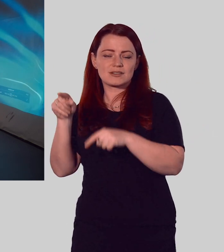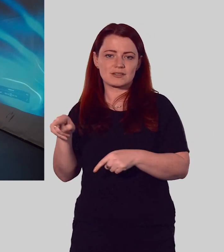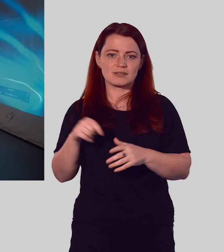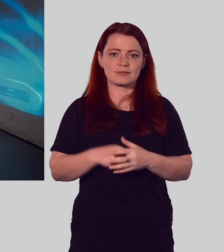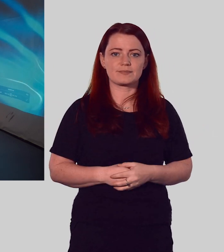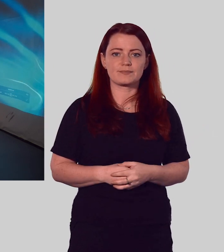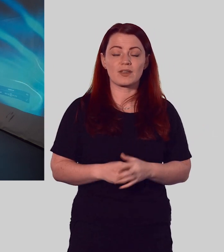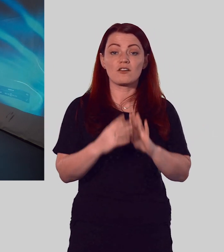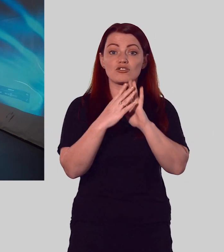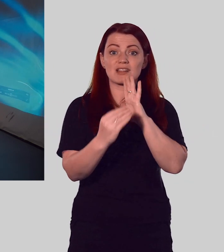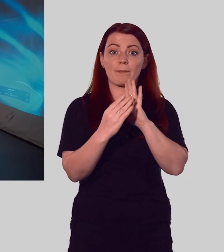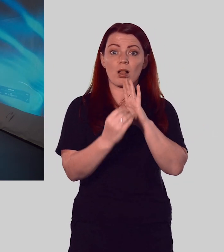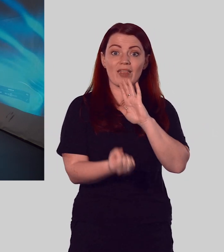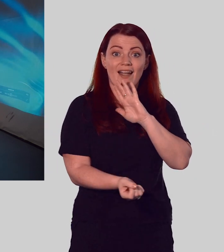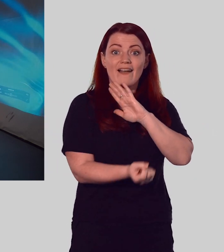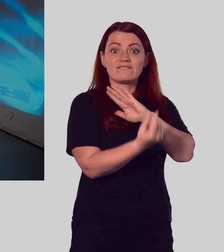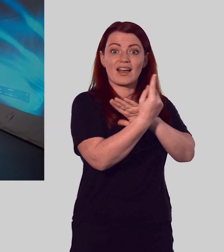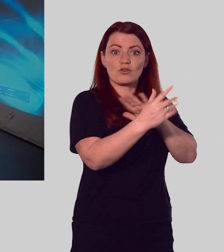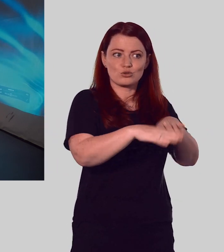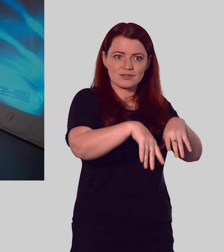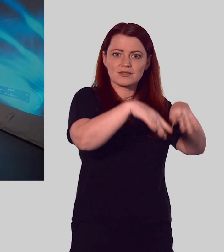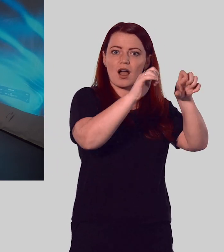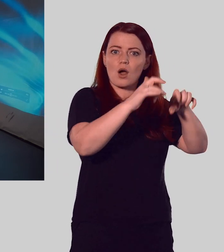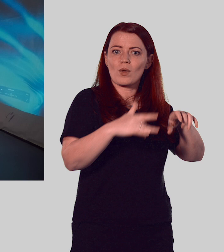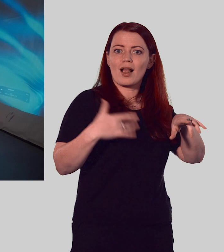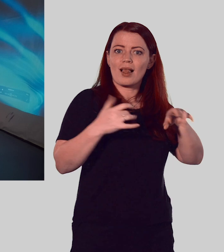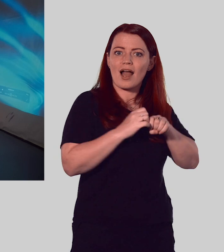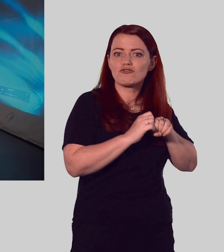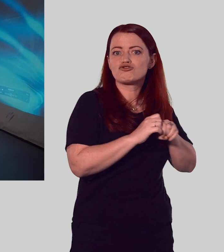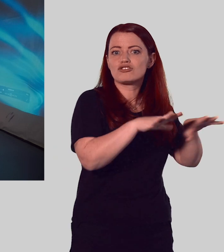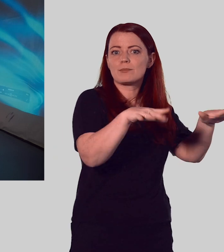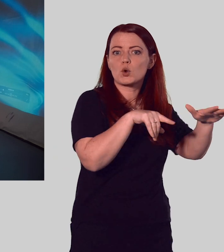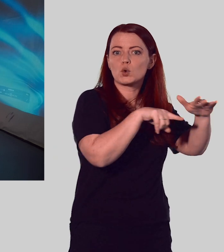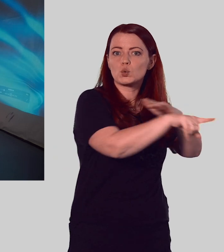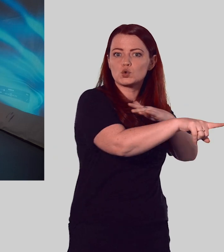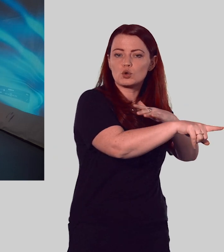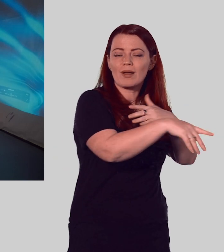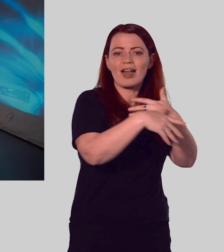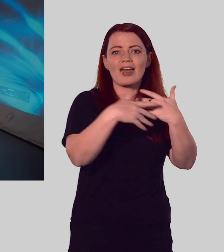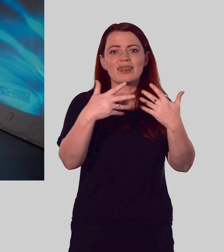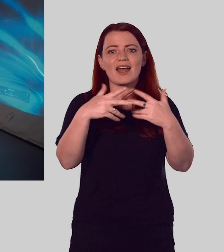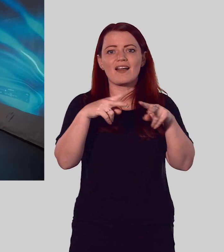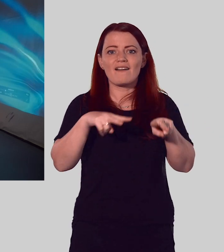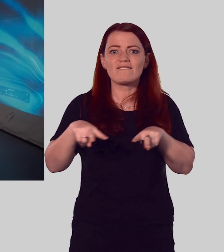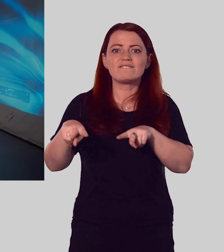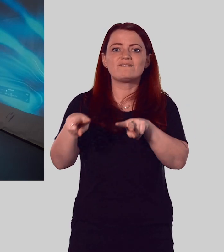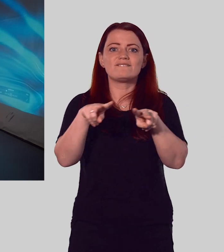your event could begin with a live stream on YouTube, then a video call on Jitsi,